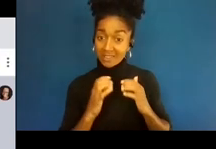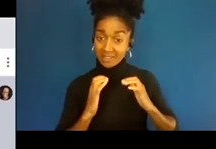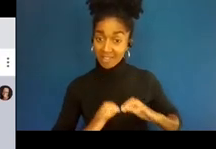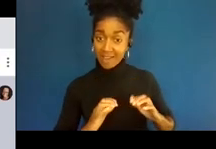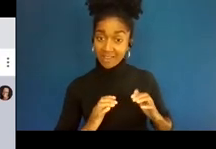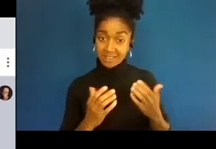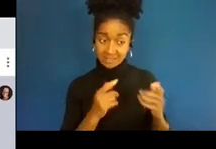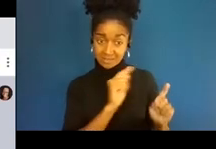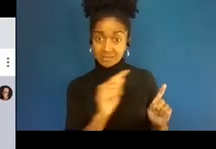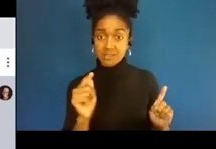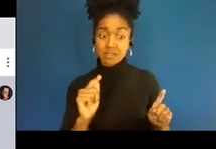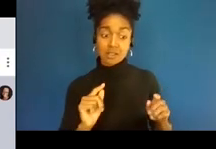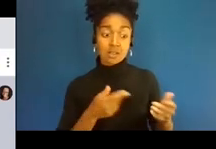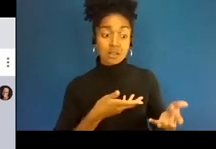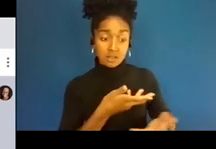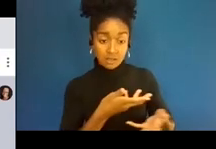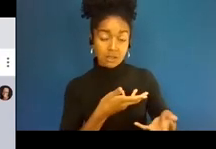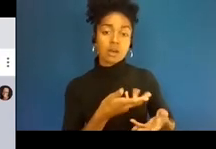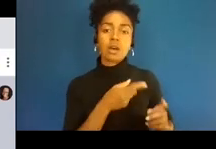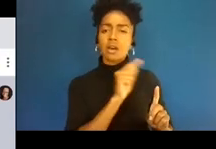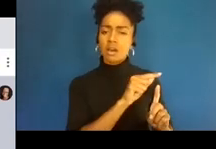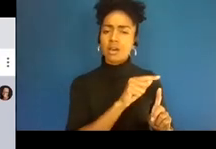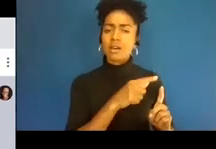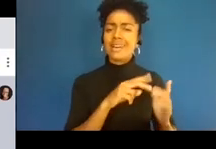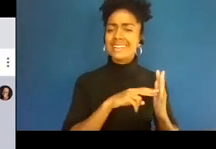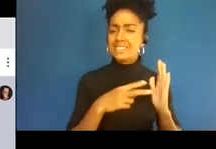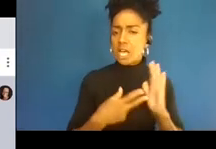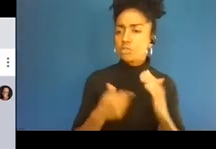who were intentional in trying to demoralize them.